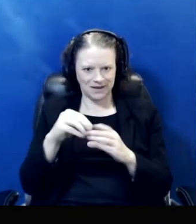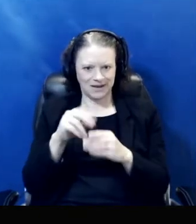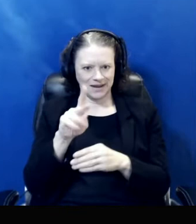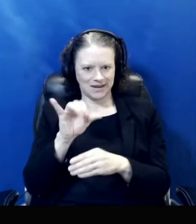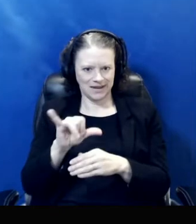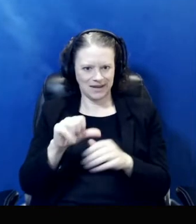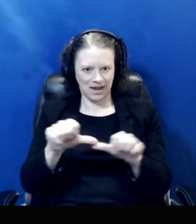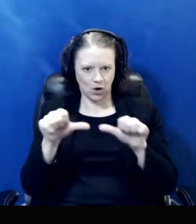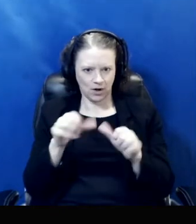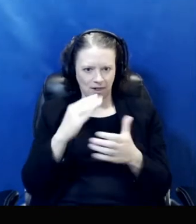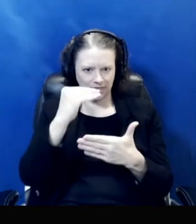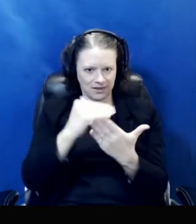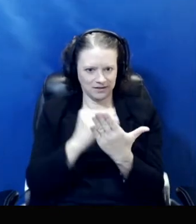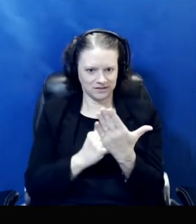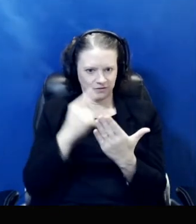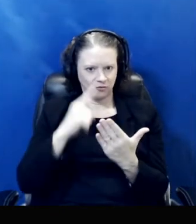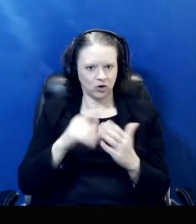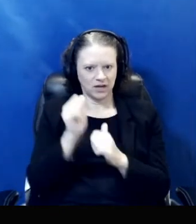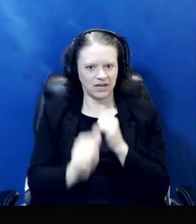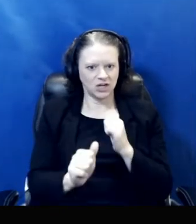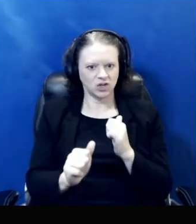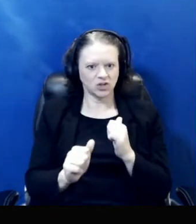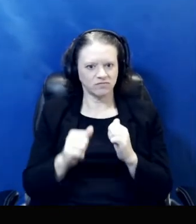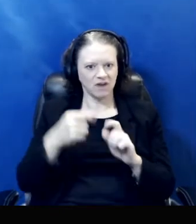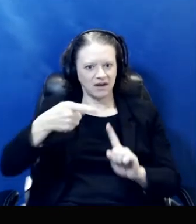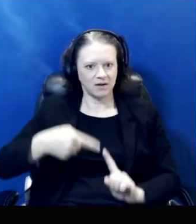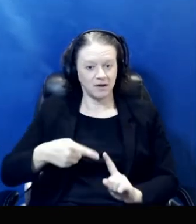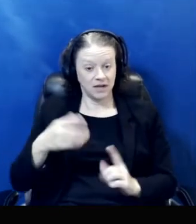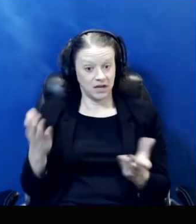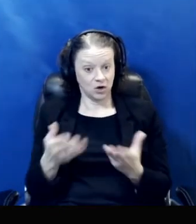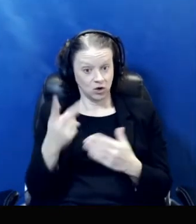list for each item. Here you can see an example, also from XAG